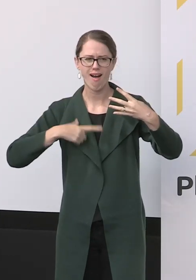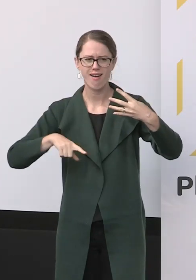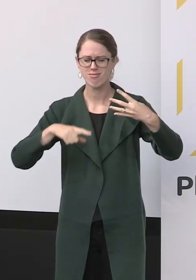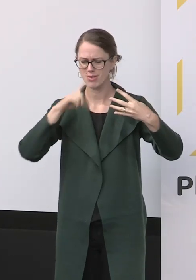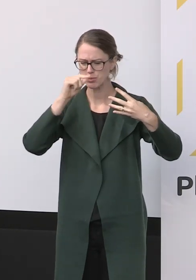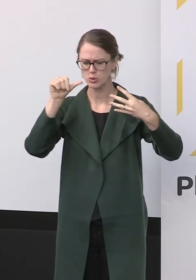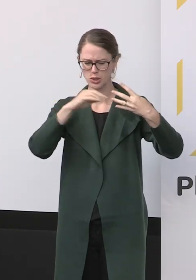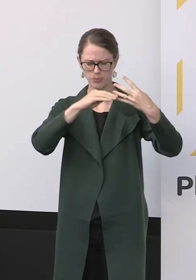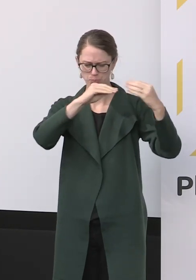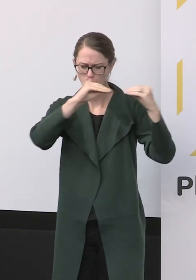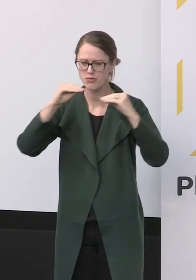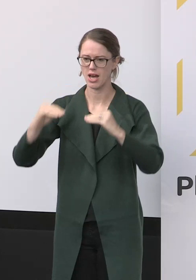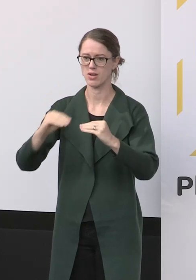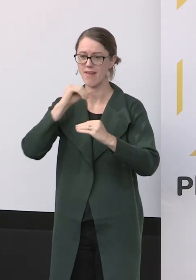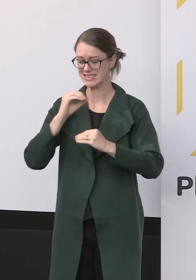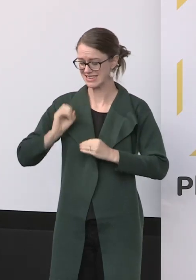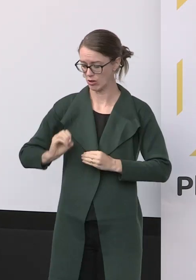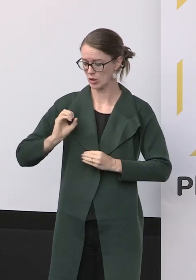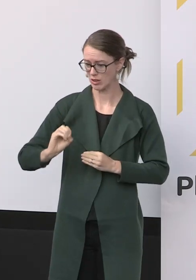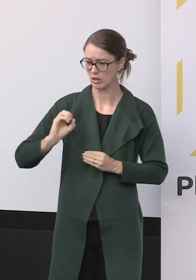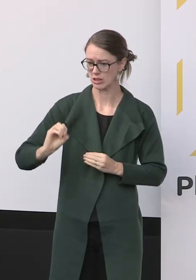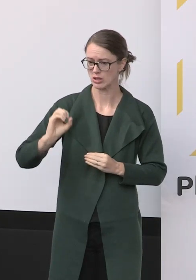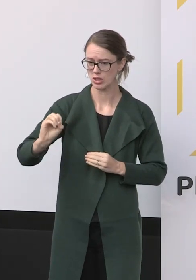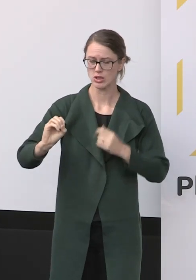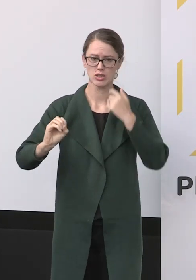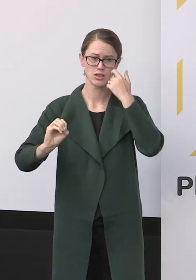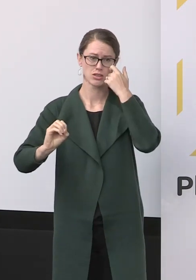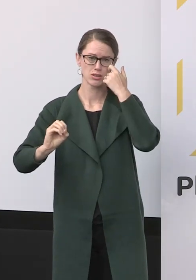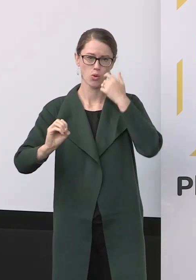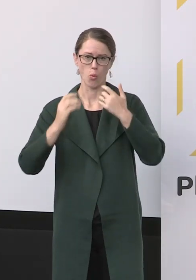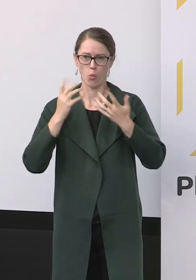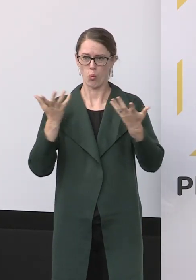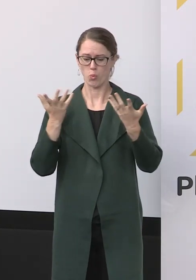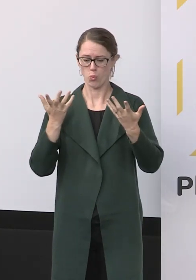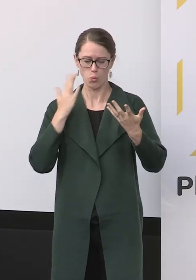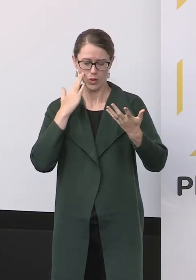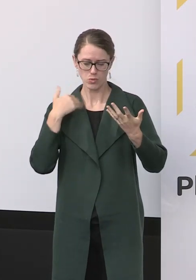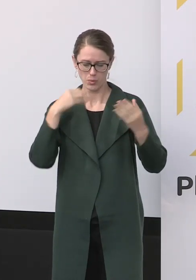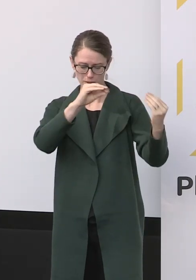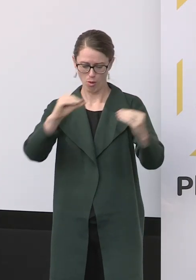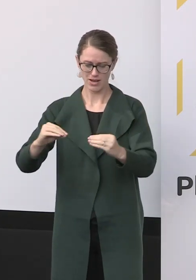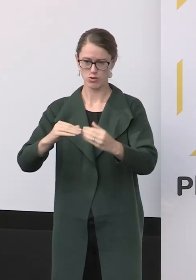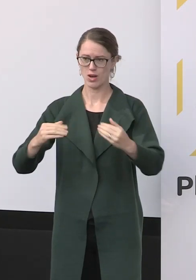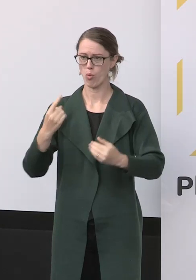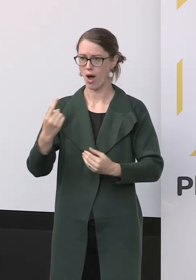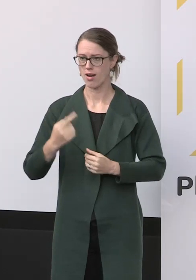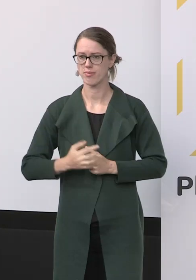another four weeks at Alert Level 2 and whether there might be some room for